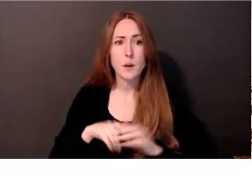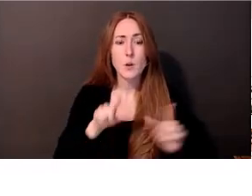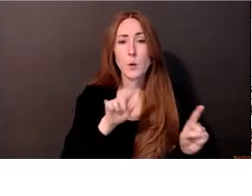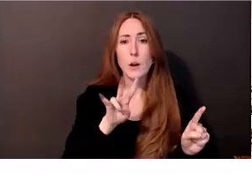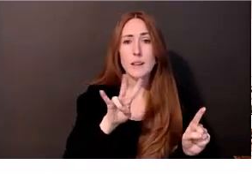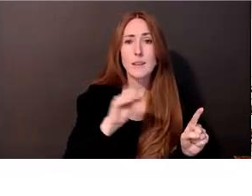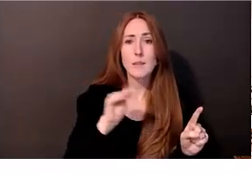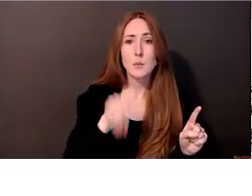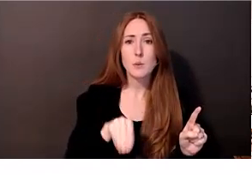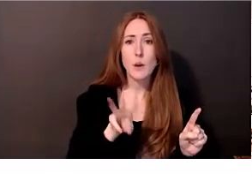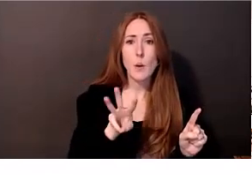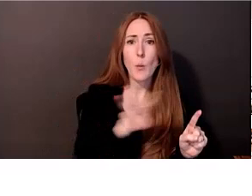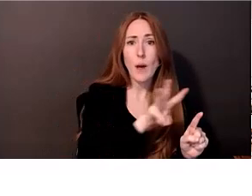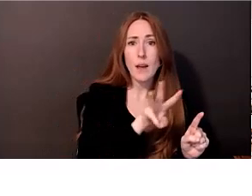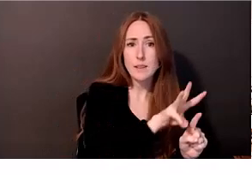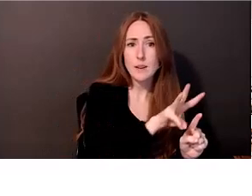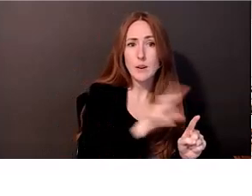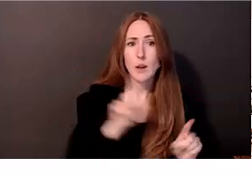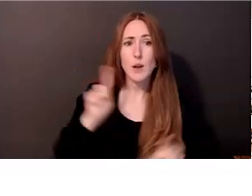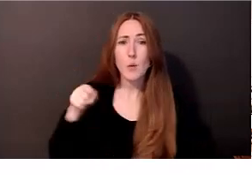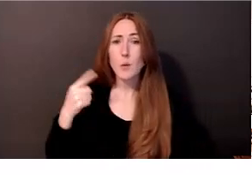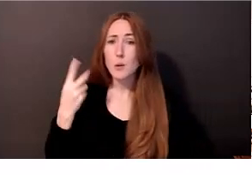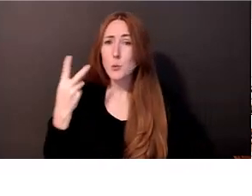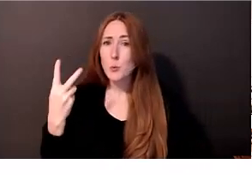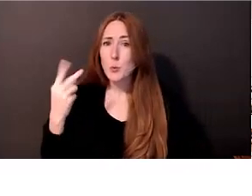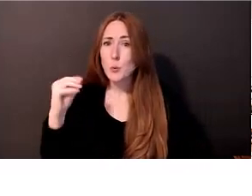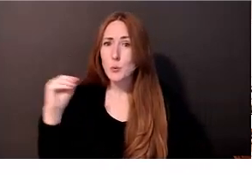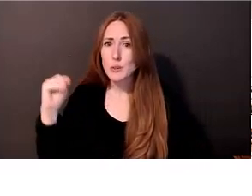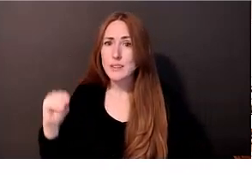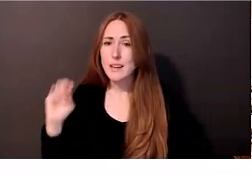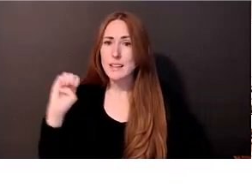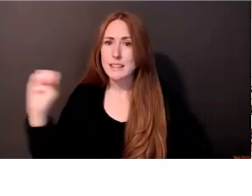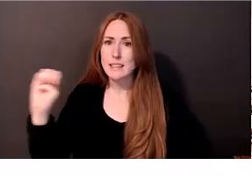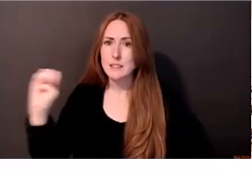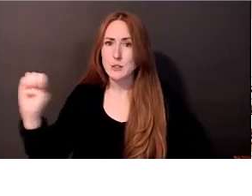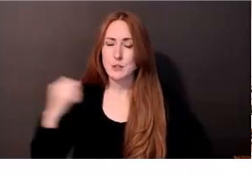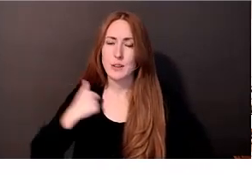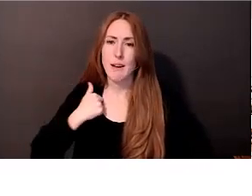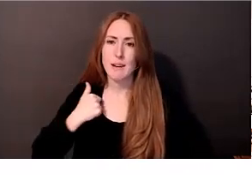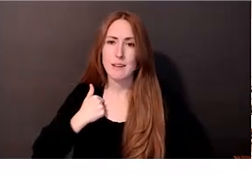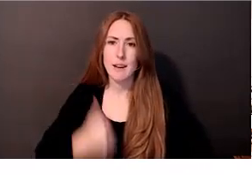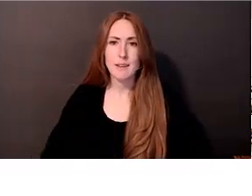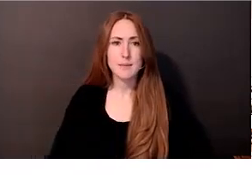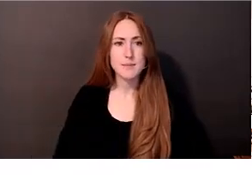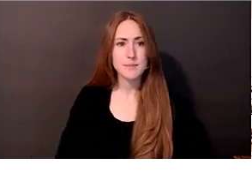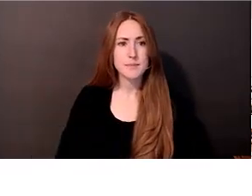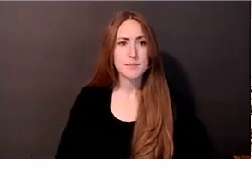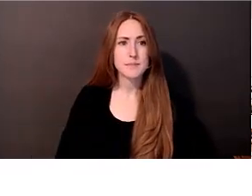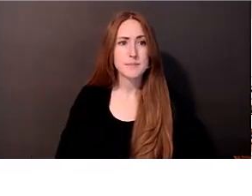few participants, 2%, in eastern Canada. In term of professional characteristics